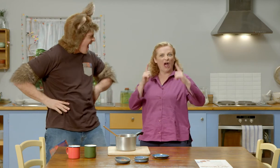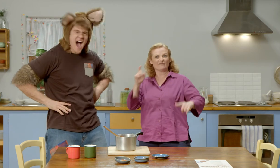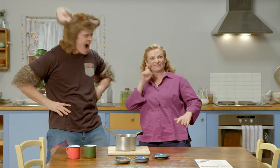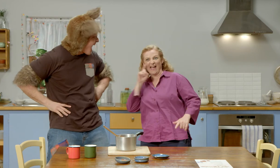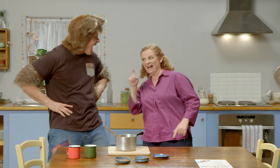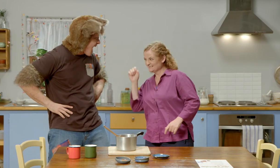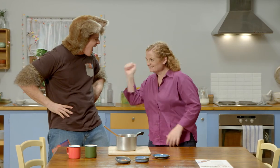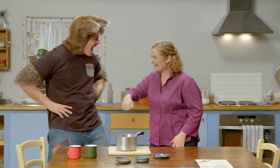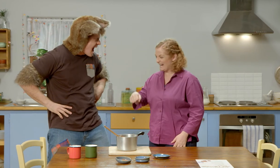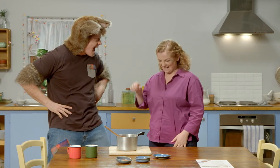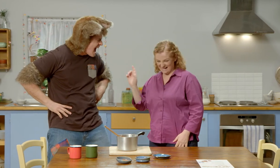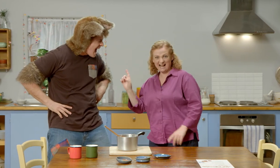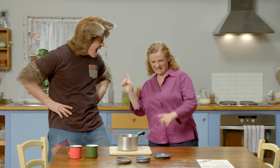Yeah, it looks like lots of fun.